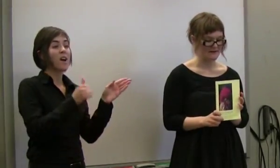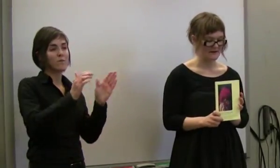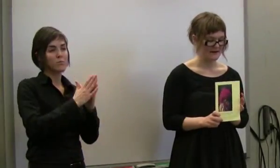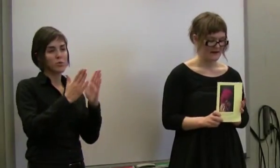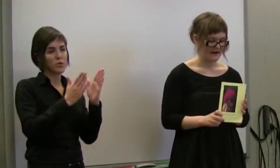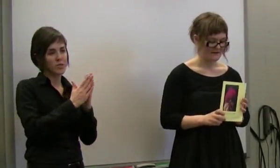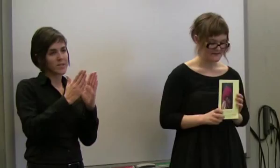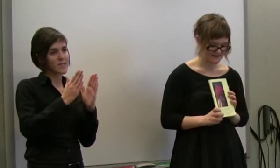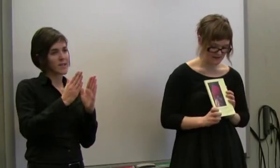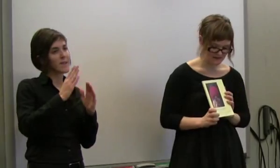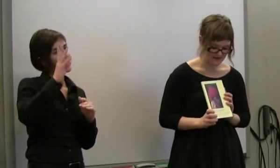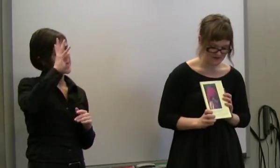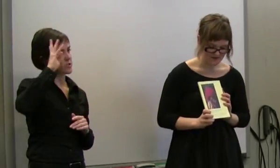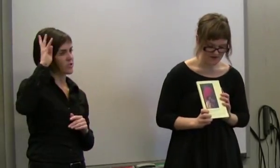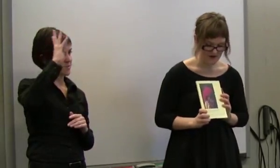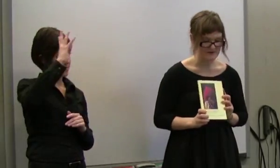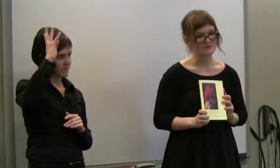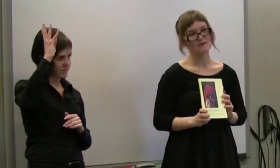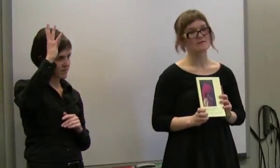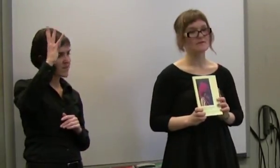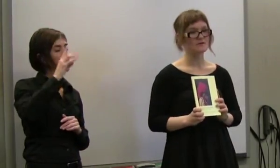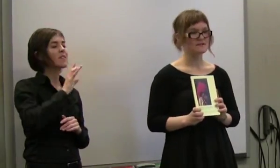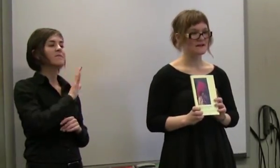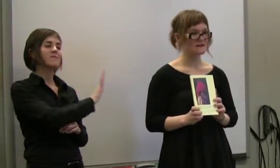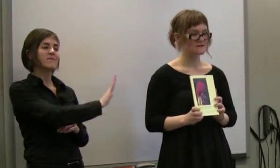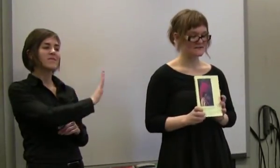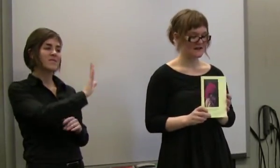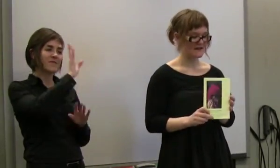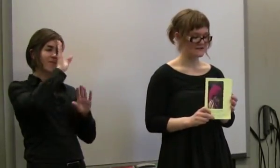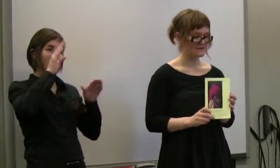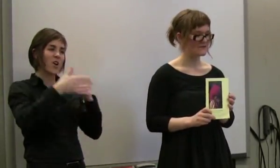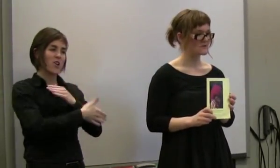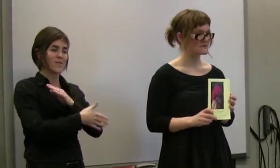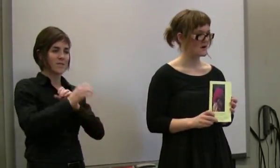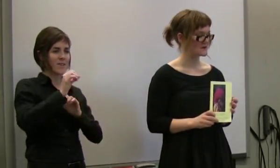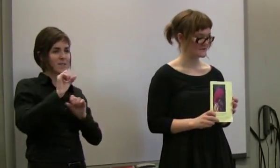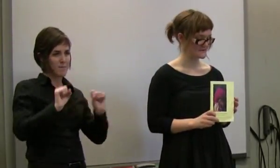It is a collection of folk tales.